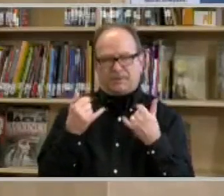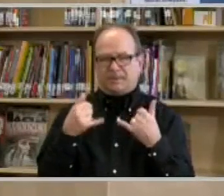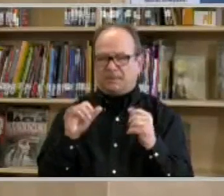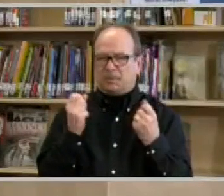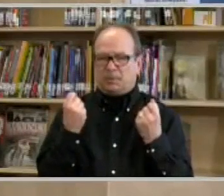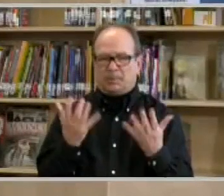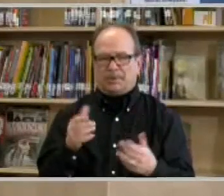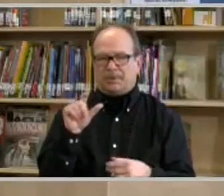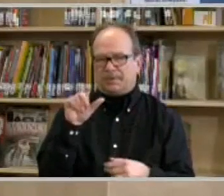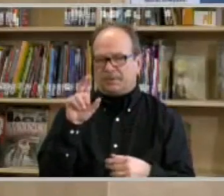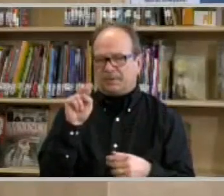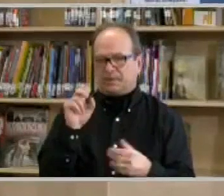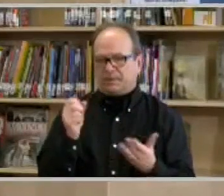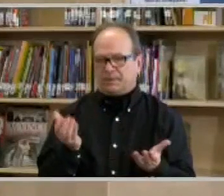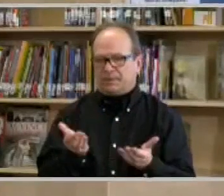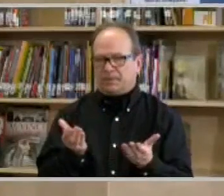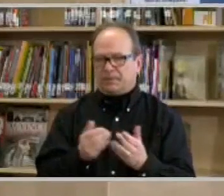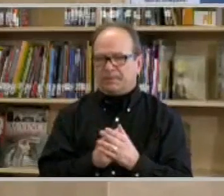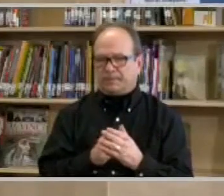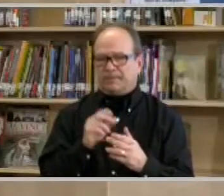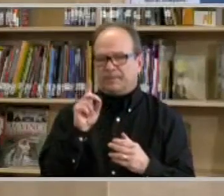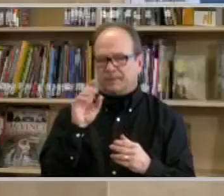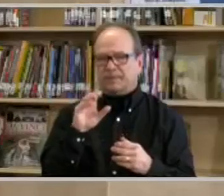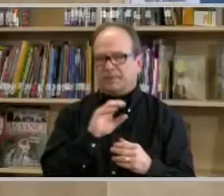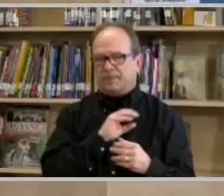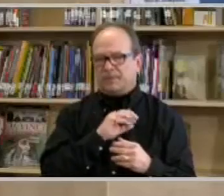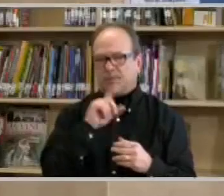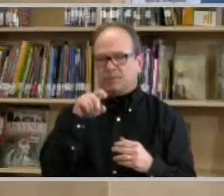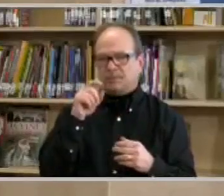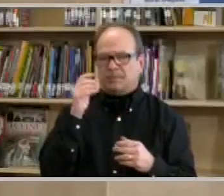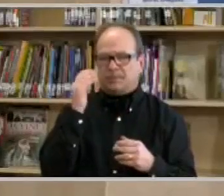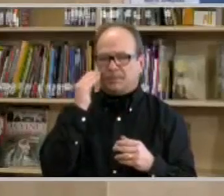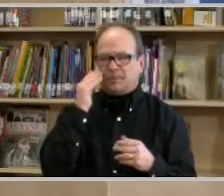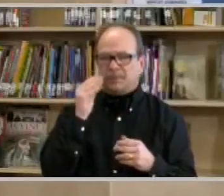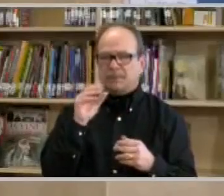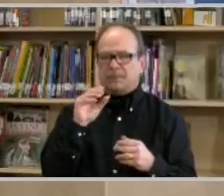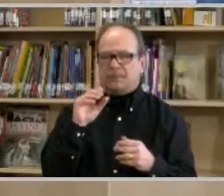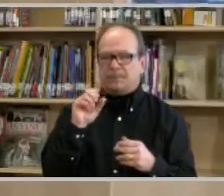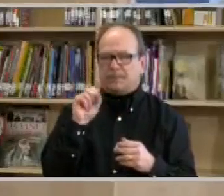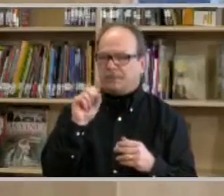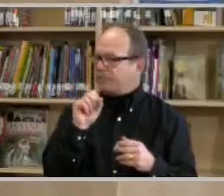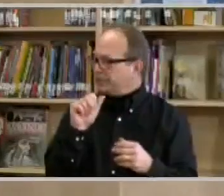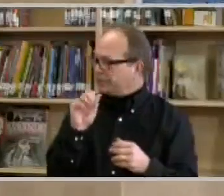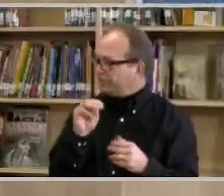GOVERNMENT BUT I THINK THERE'S SOME, AN IMPORTANT PIECE THAT